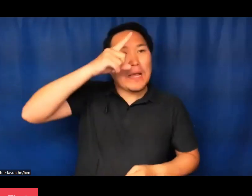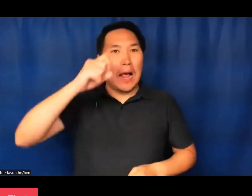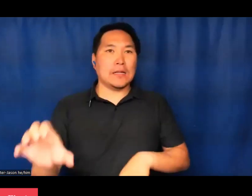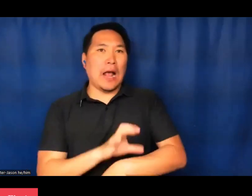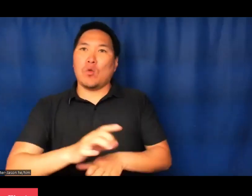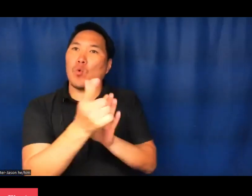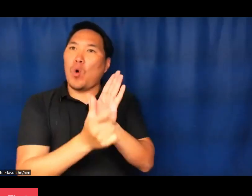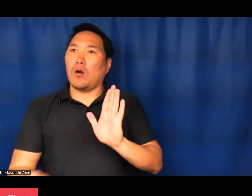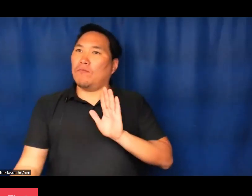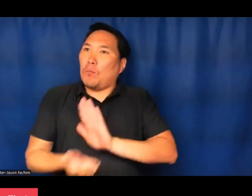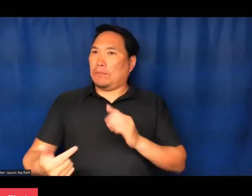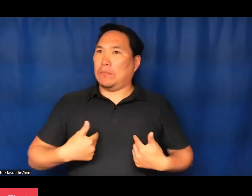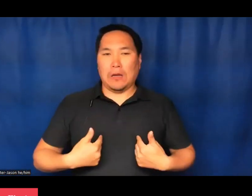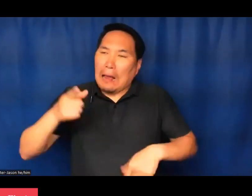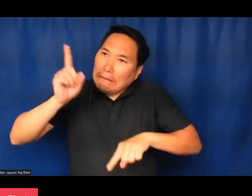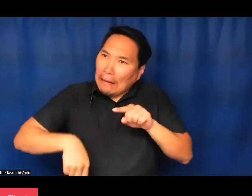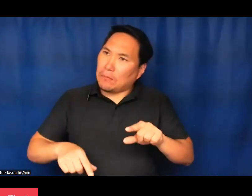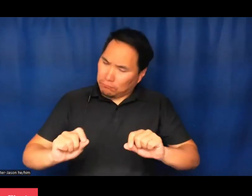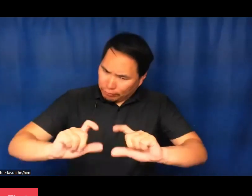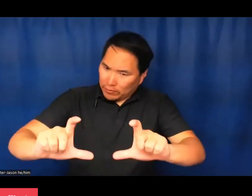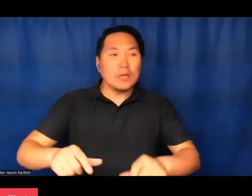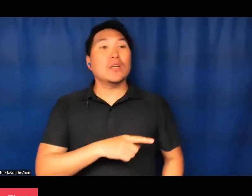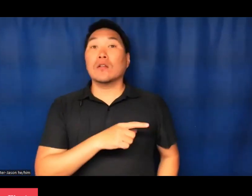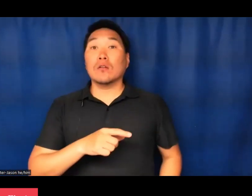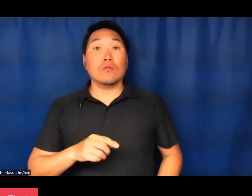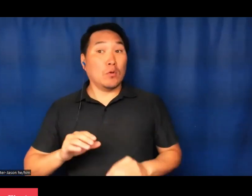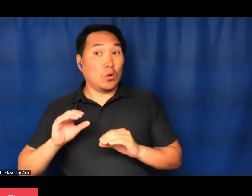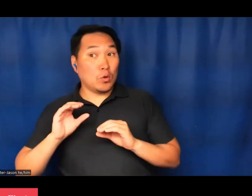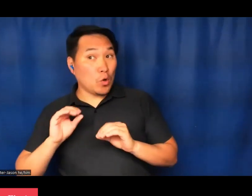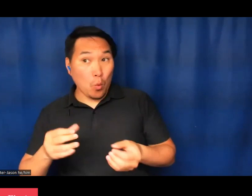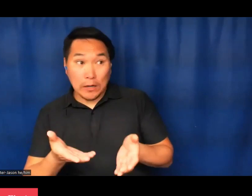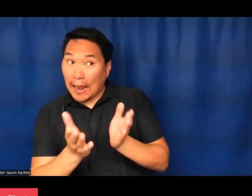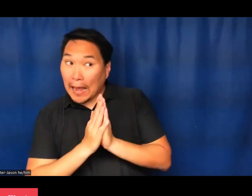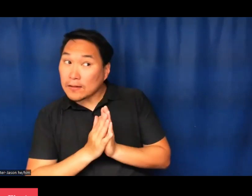Now note she hasn't been asked to make such a website.